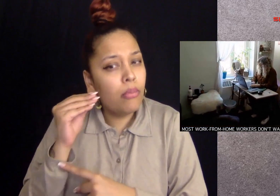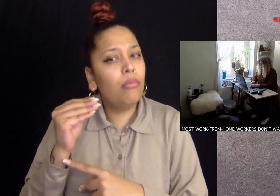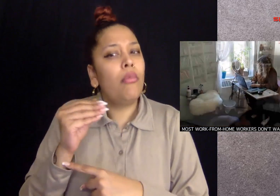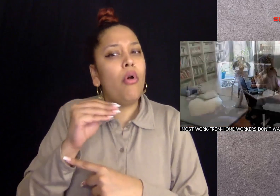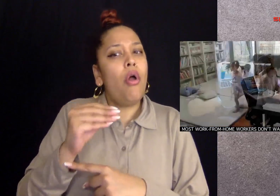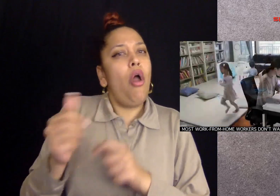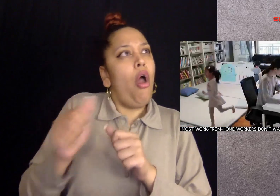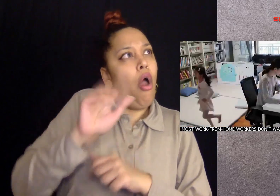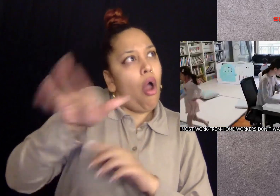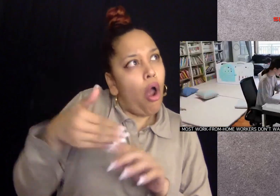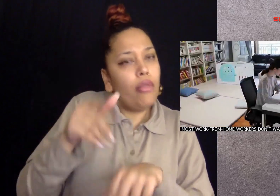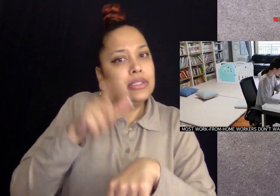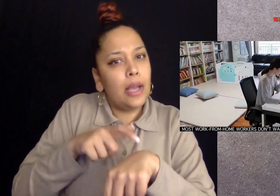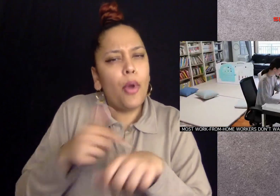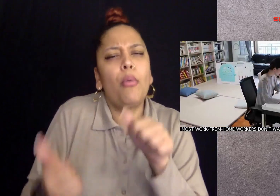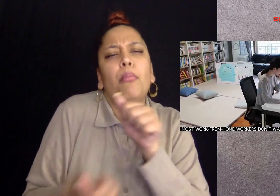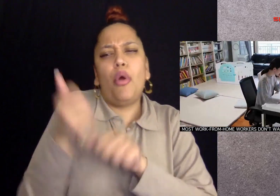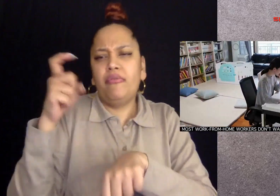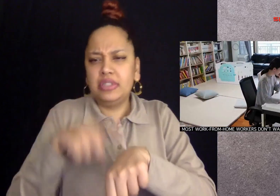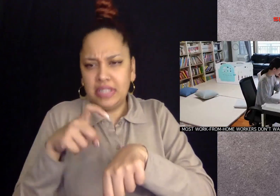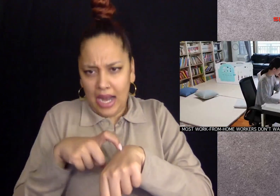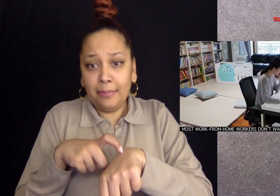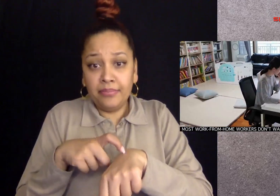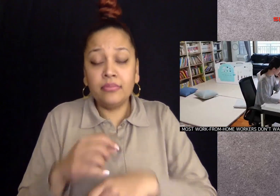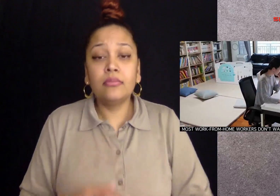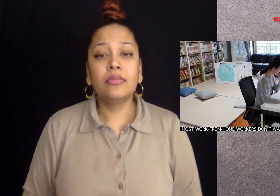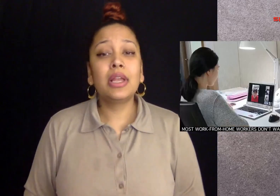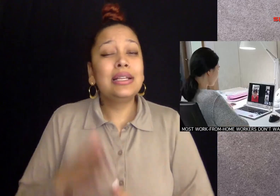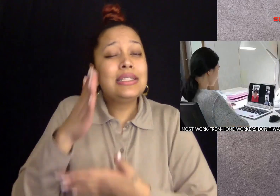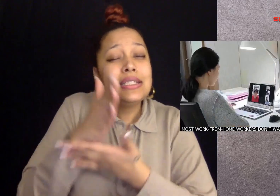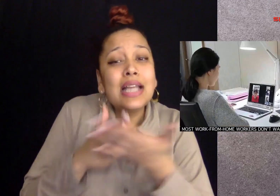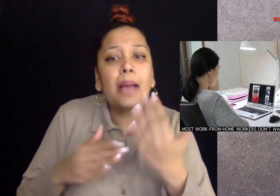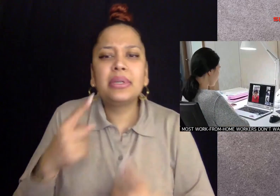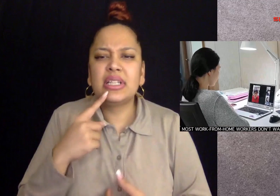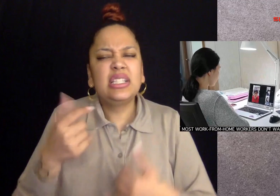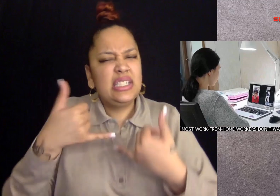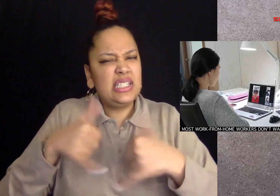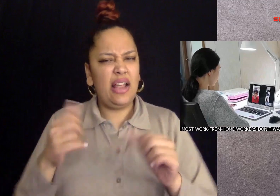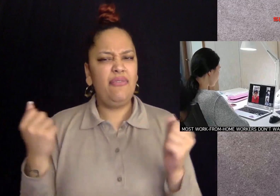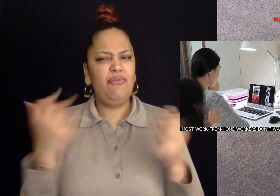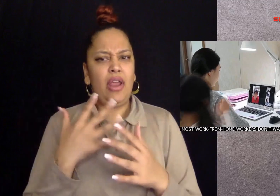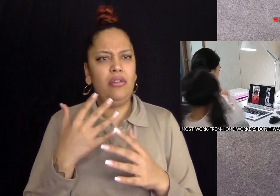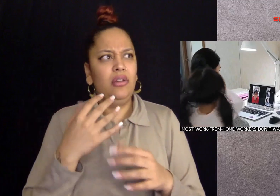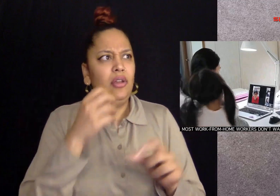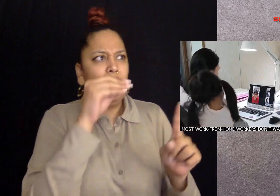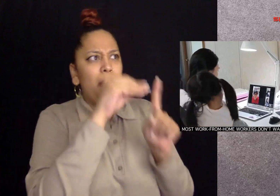of those asked wanted to keep working from home all or most of the time some said they